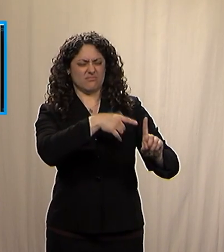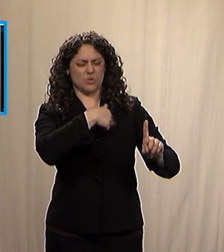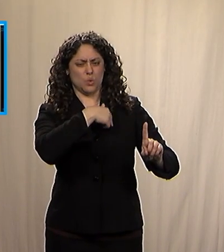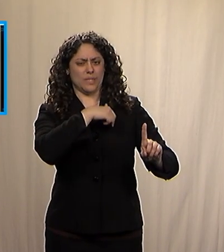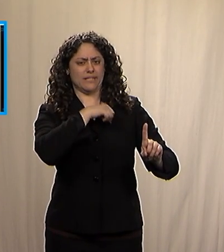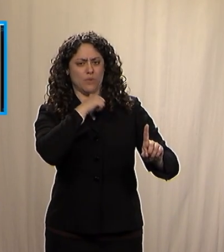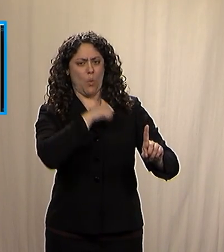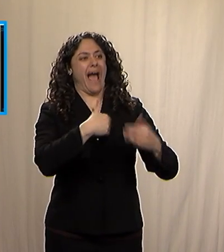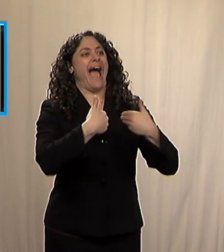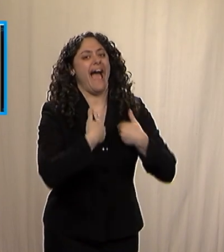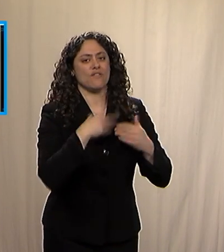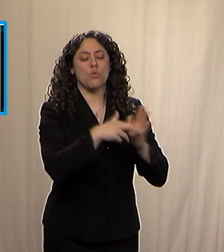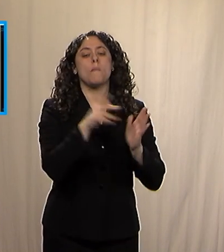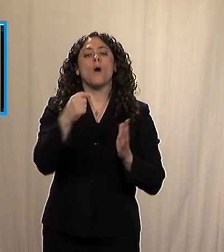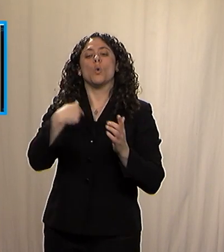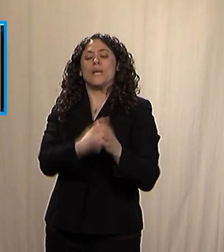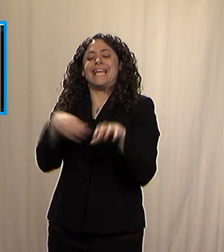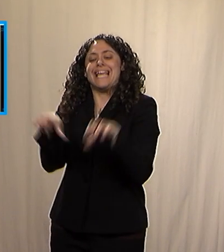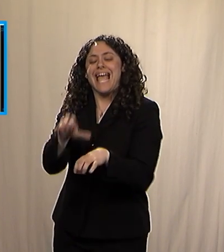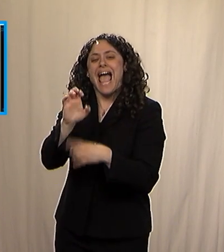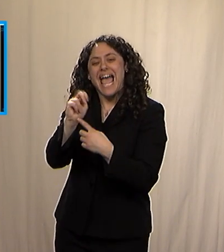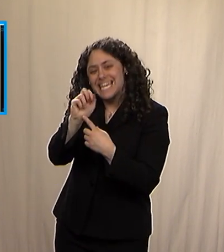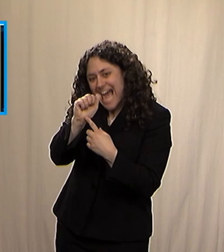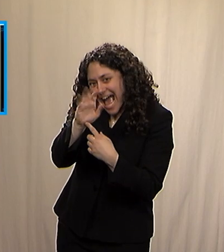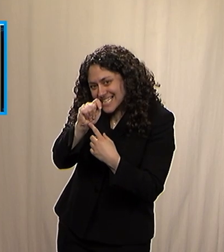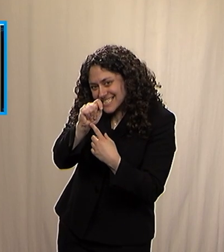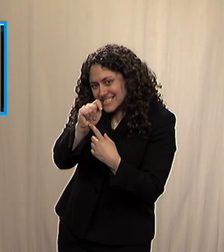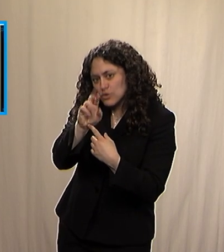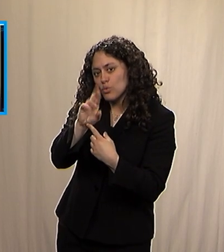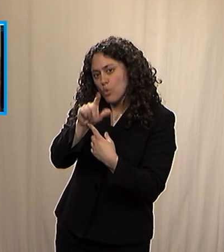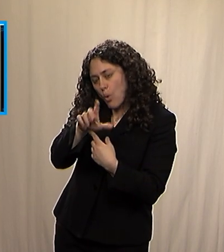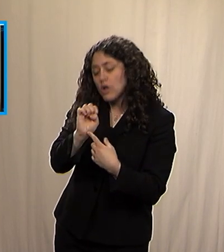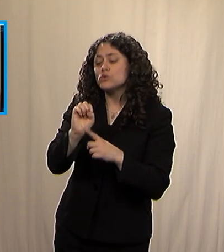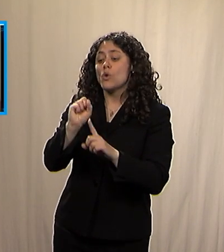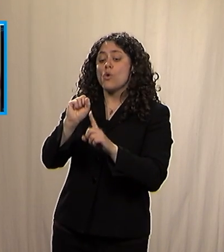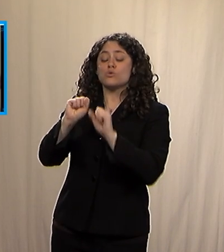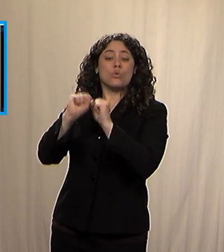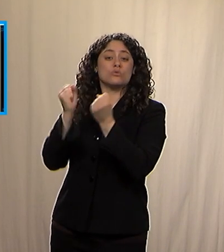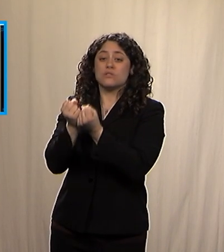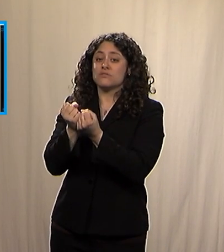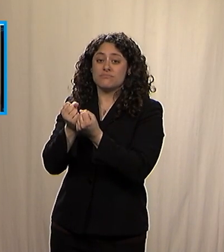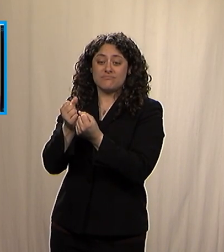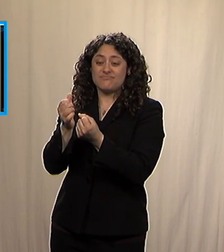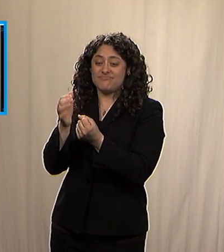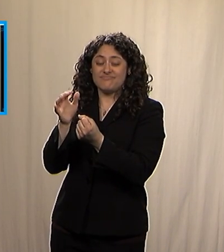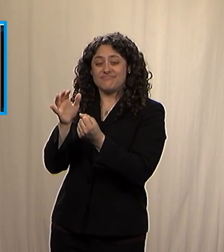Sociological theory back to the 1930s talks about people enacting roles through behaviors.